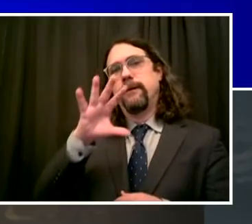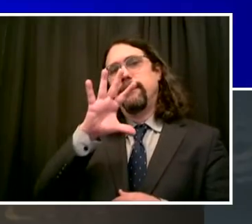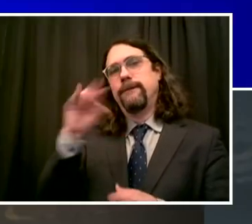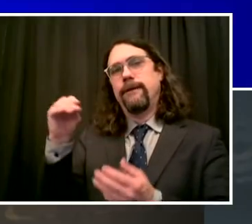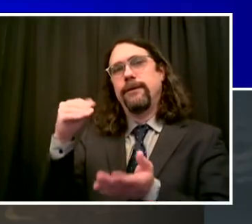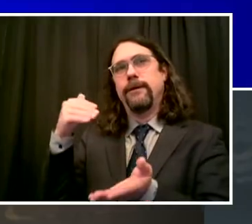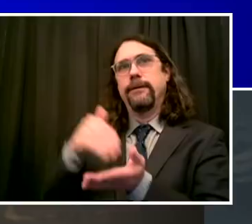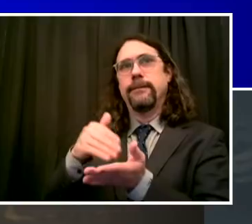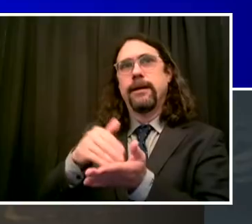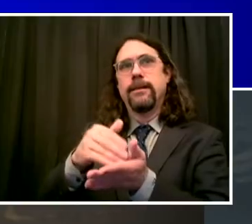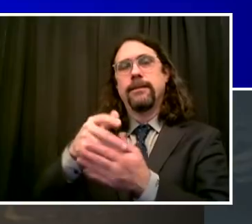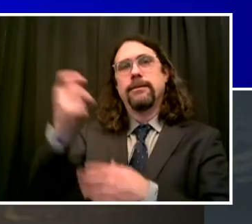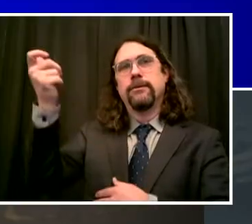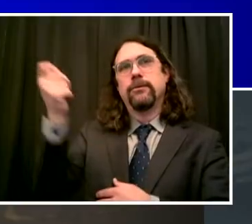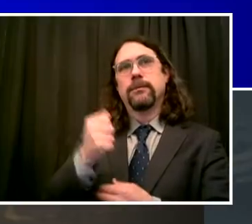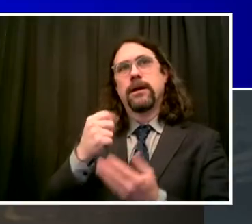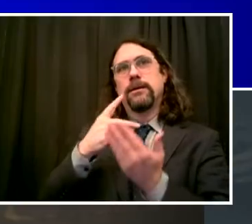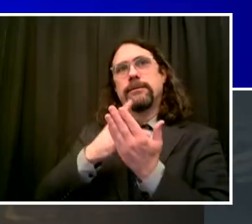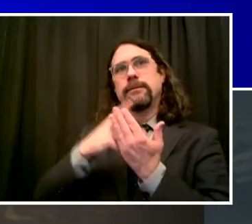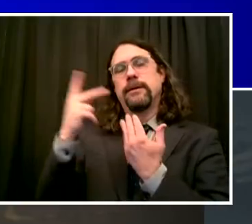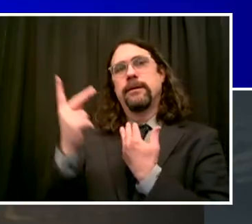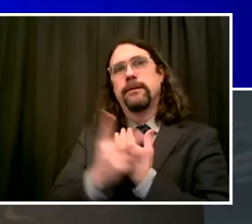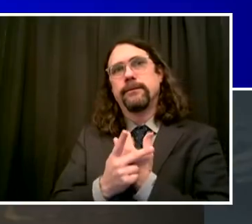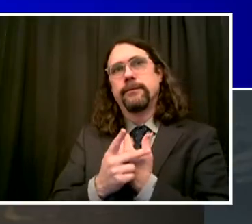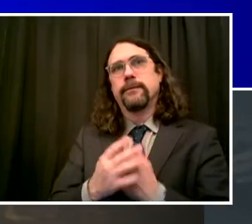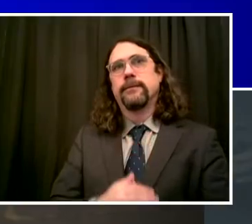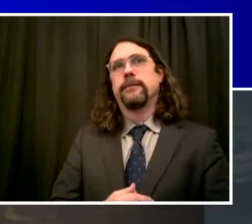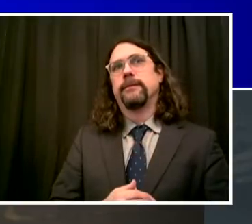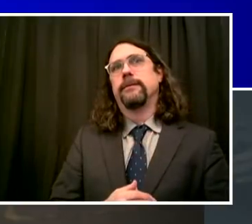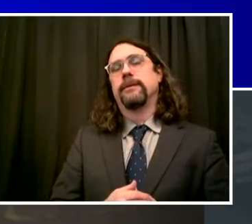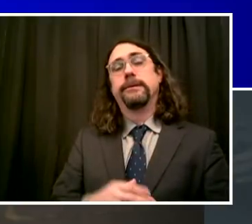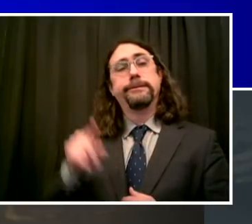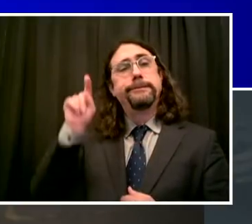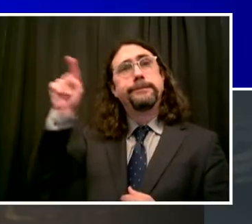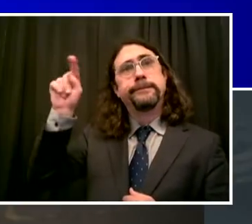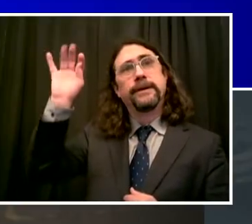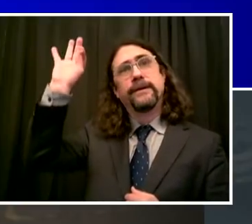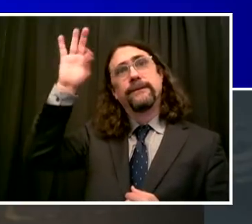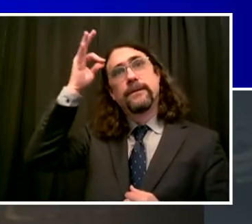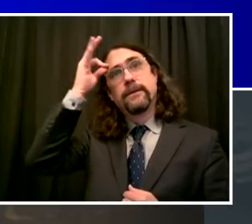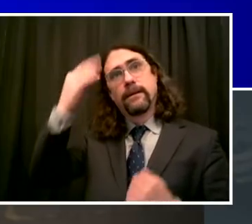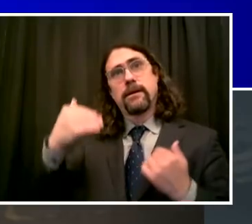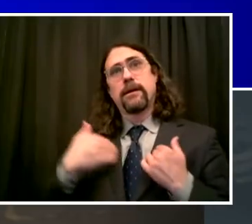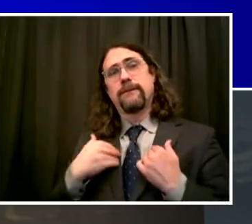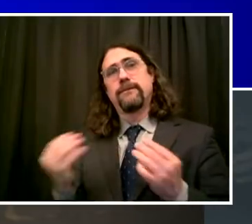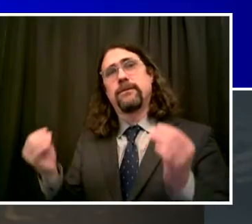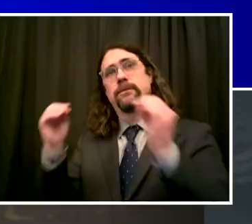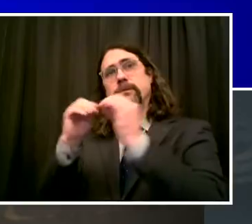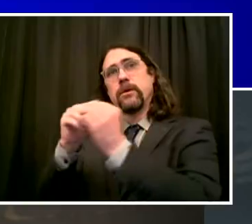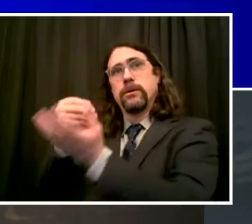INTO PLAY SINCE THEN. ALTHOUGH THERE ARE MANY HCALENLGES WITH SMLAL BSUINESSES ACCESSING IT.